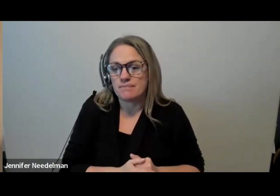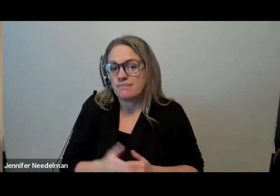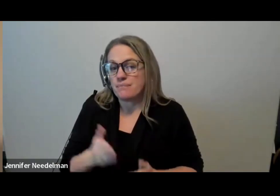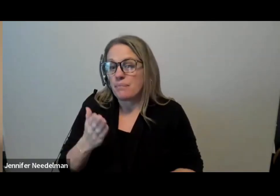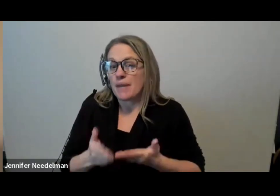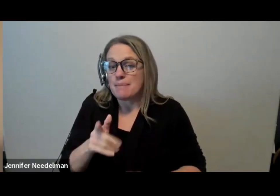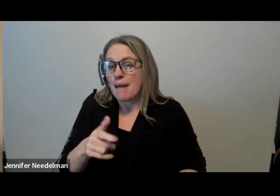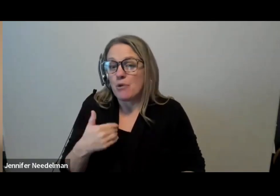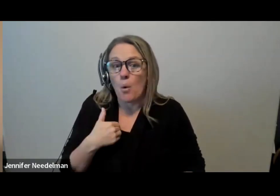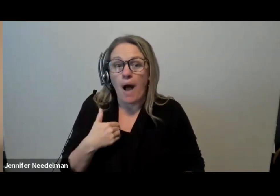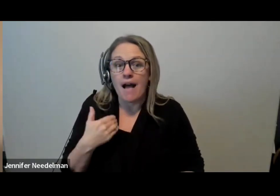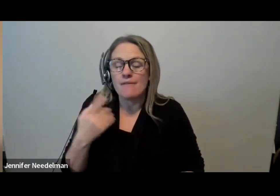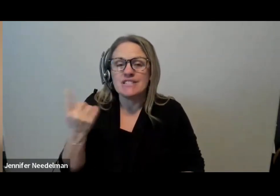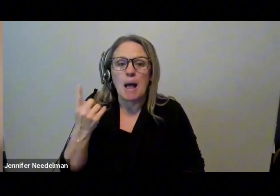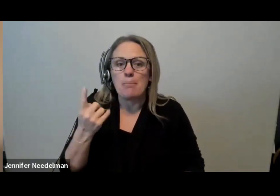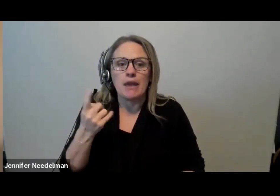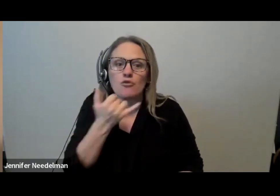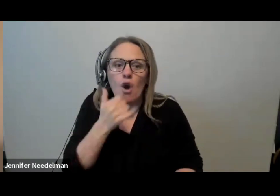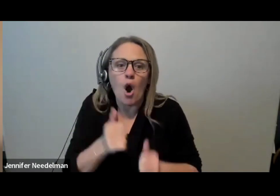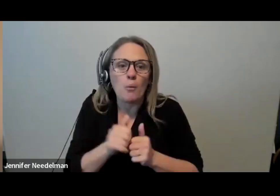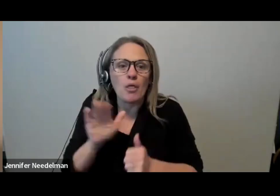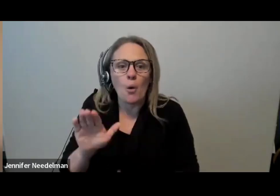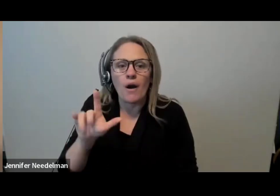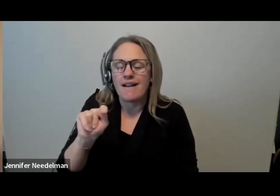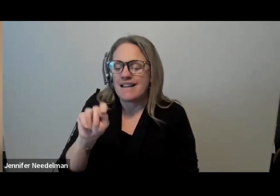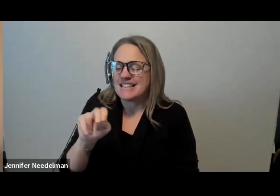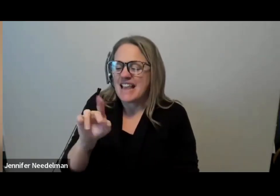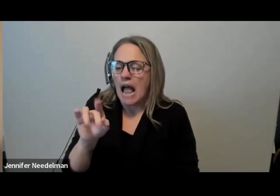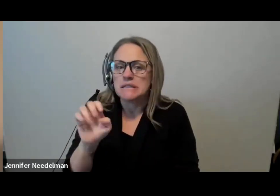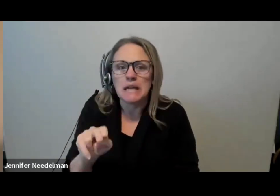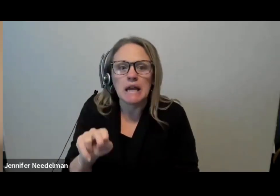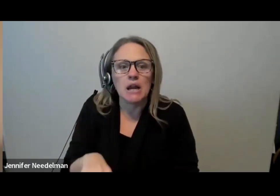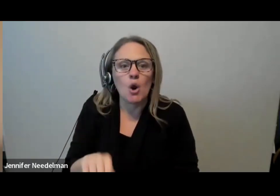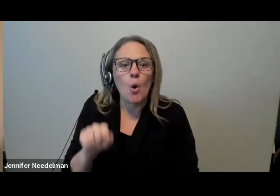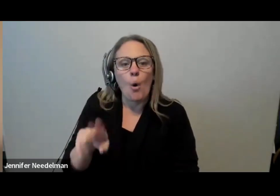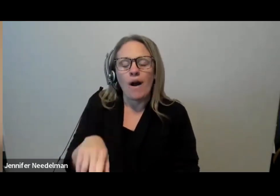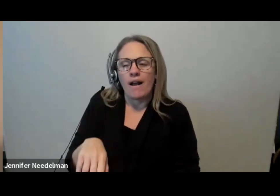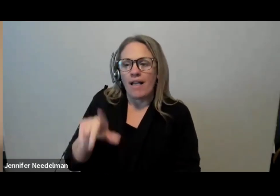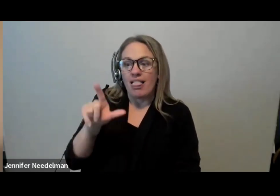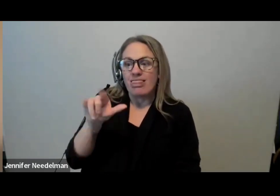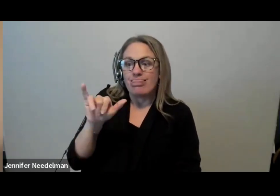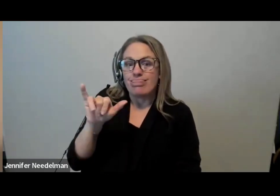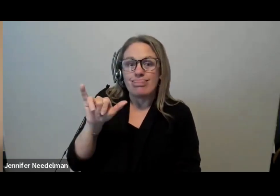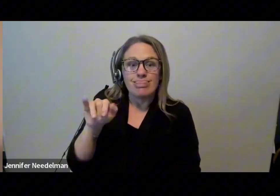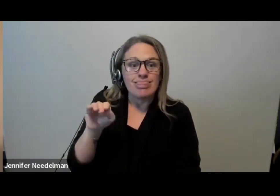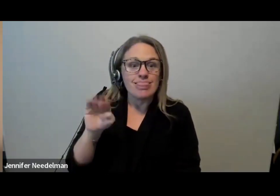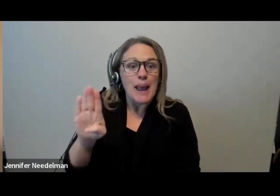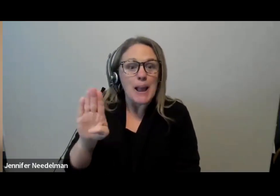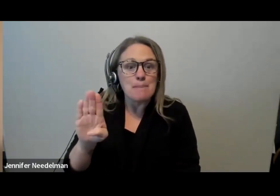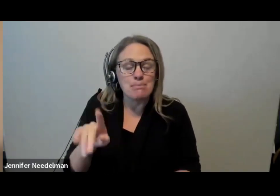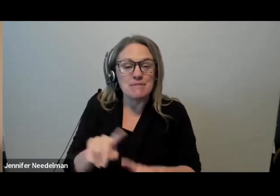something with your tendons that is limiting or maybe you have a limb difference or maybe you have a variety of different needs